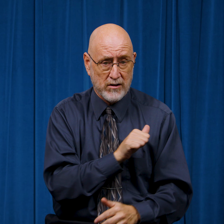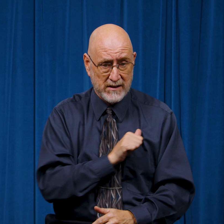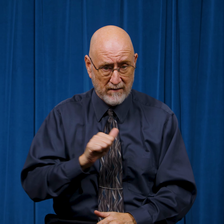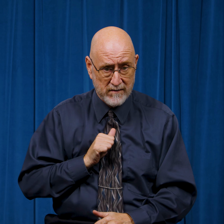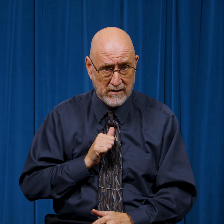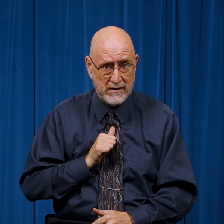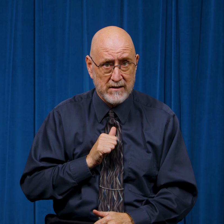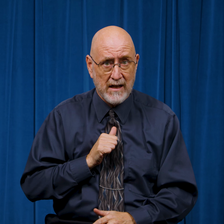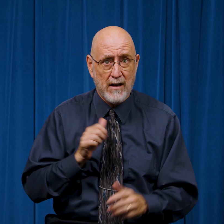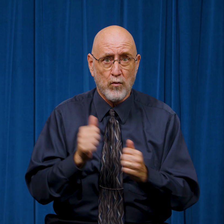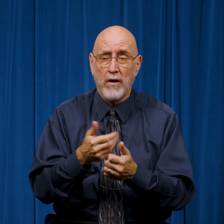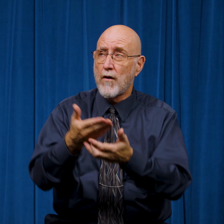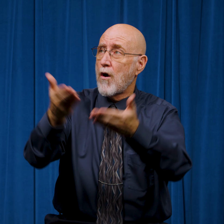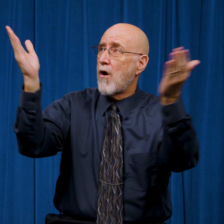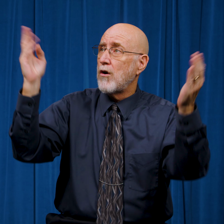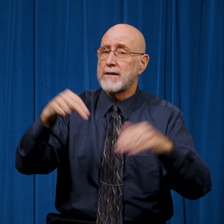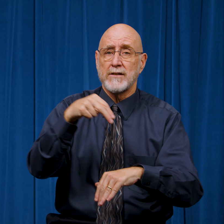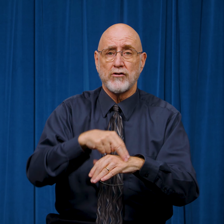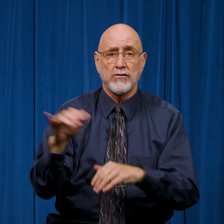and with all nations."